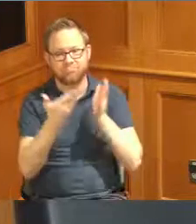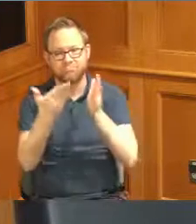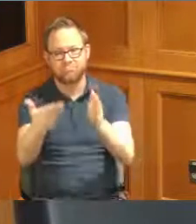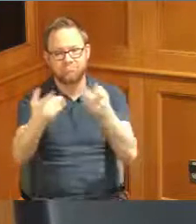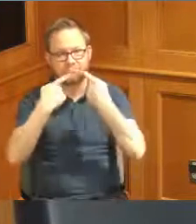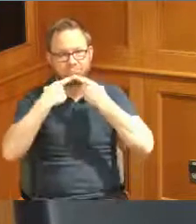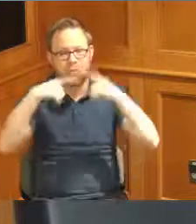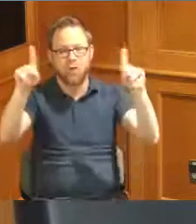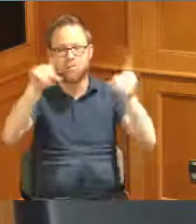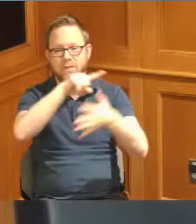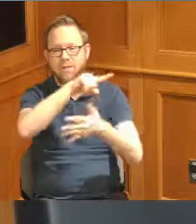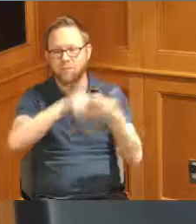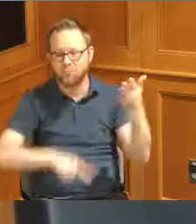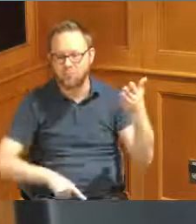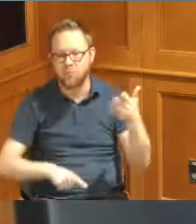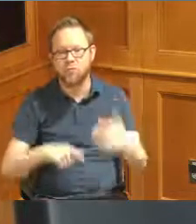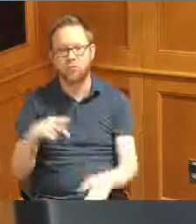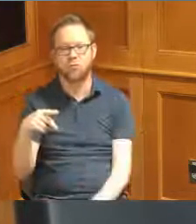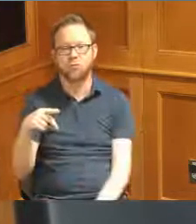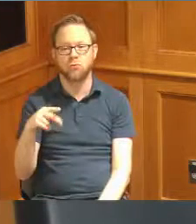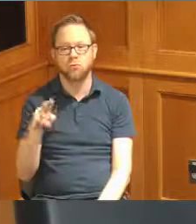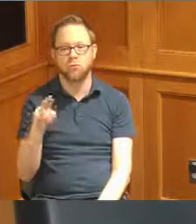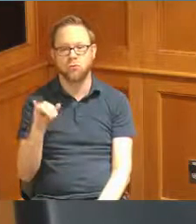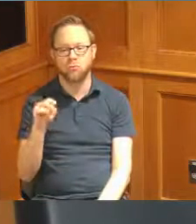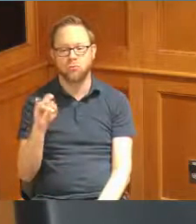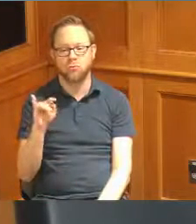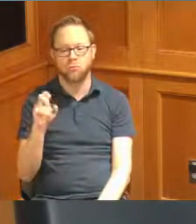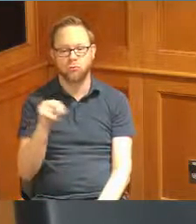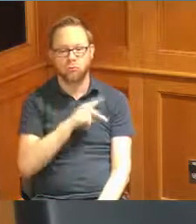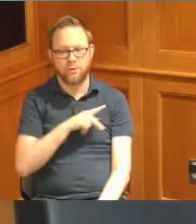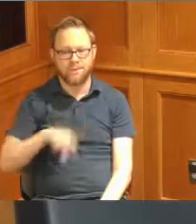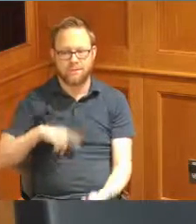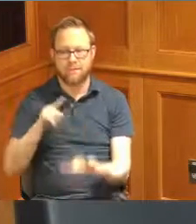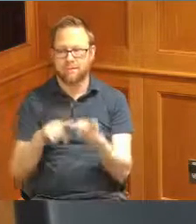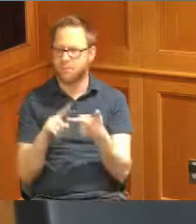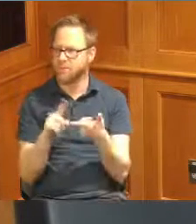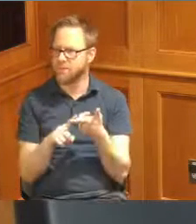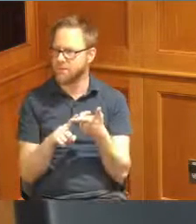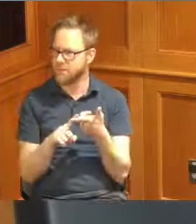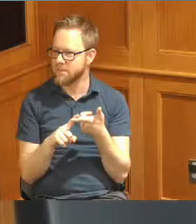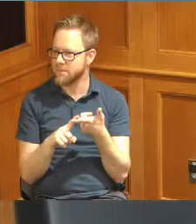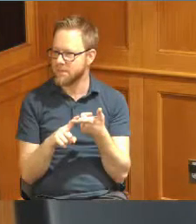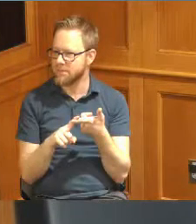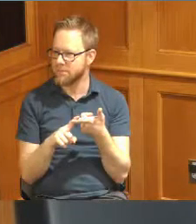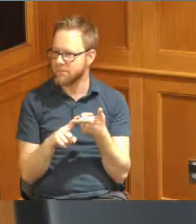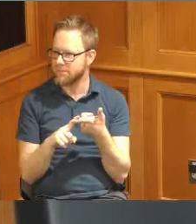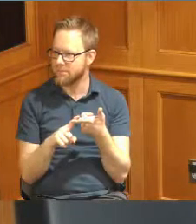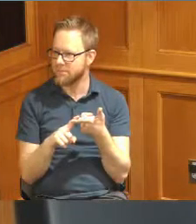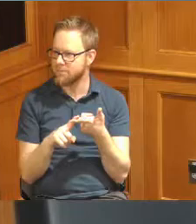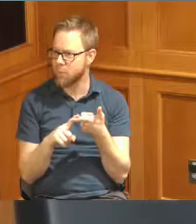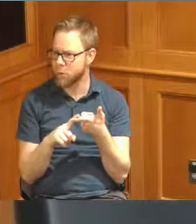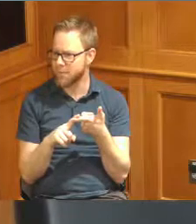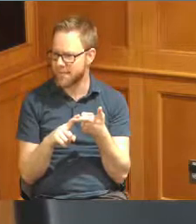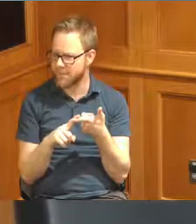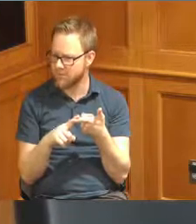both Princeton and Purcell and we're going to go one by one and take our time and do